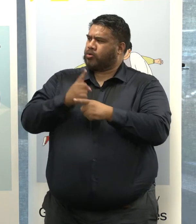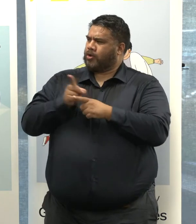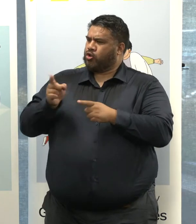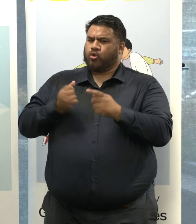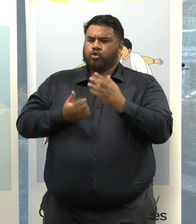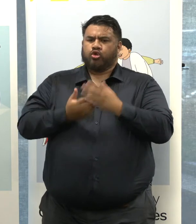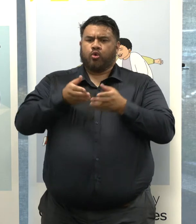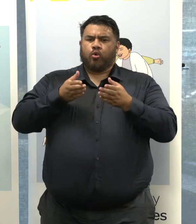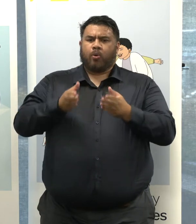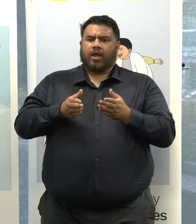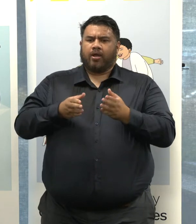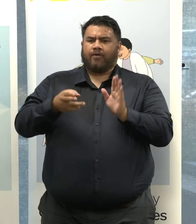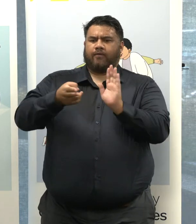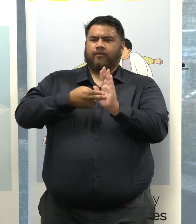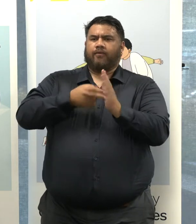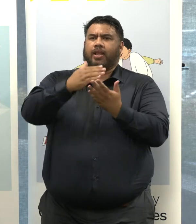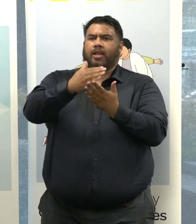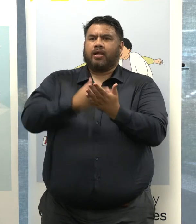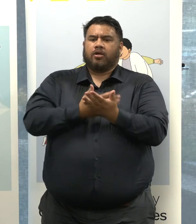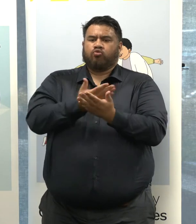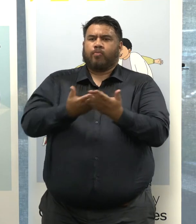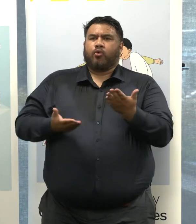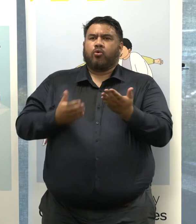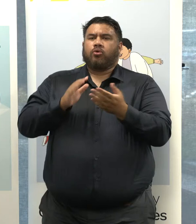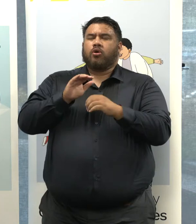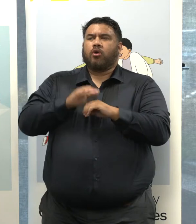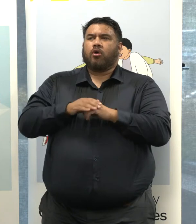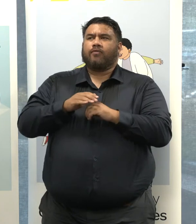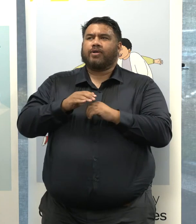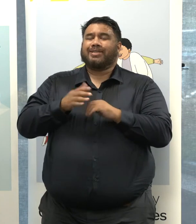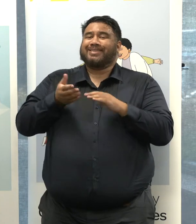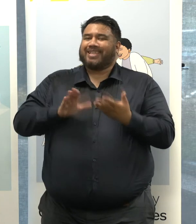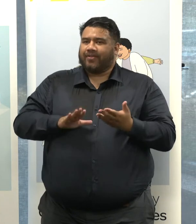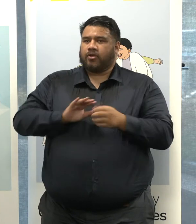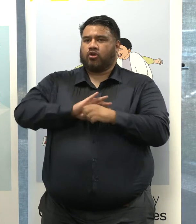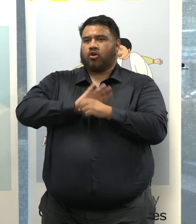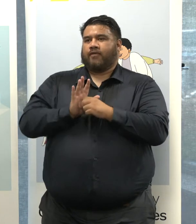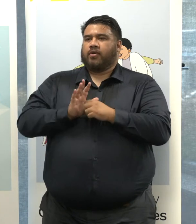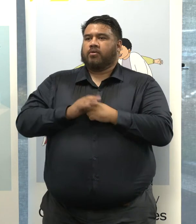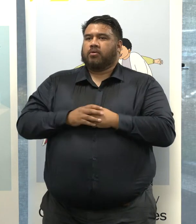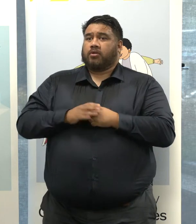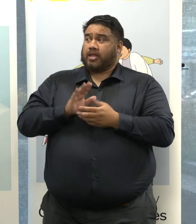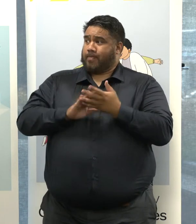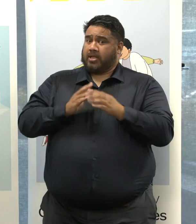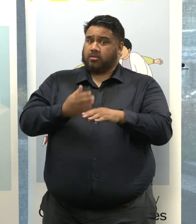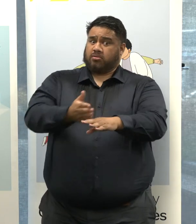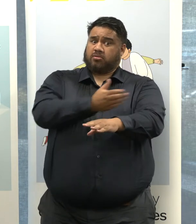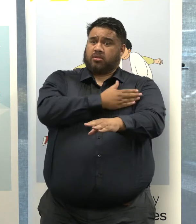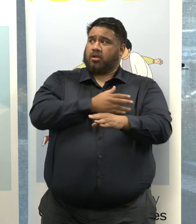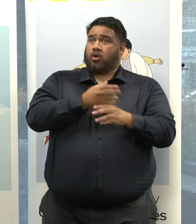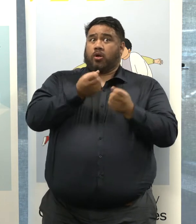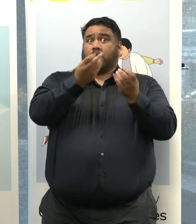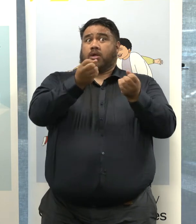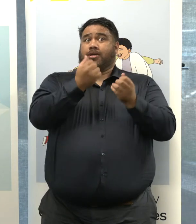That work is in progress at the moment.